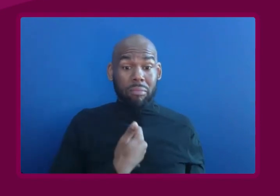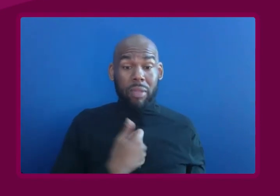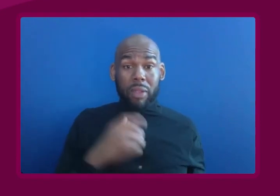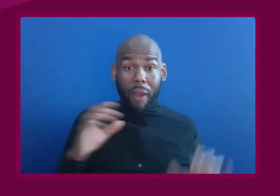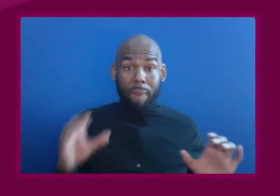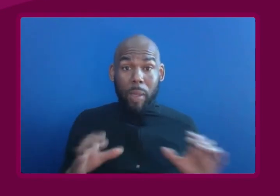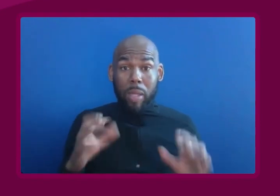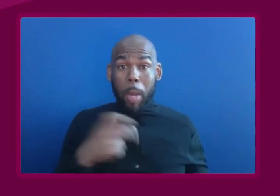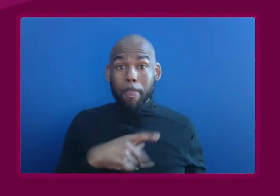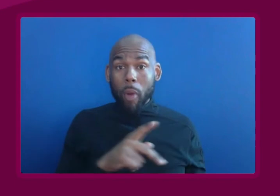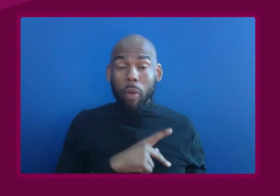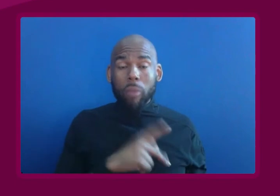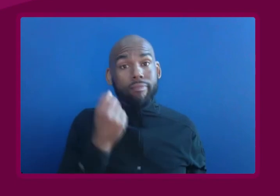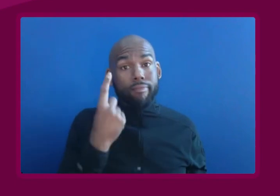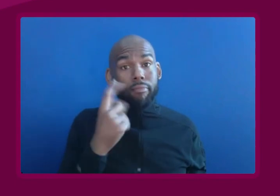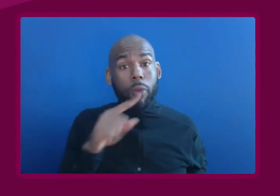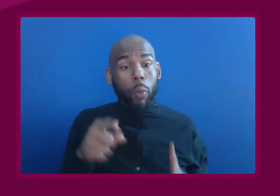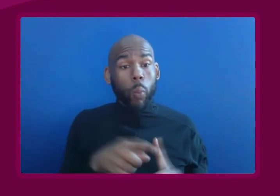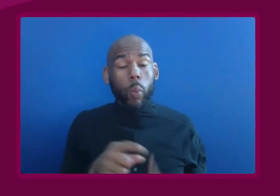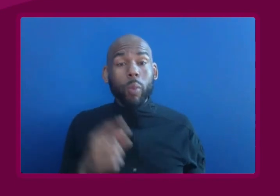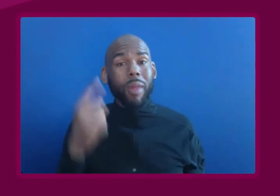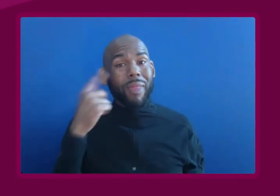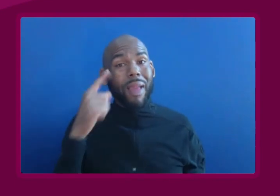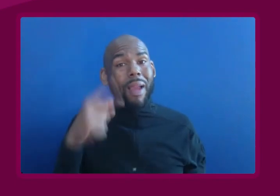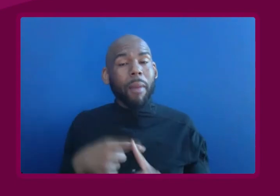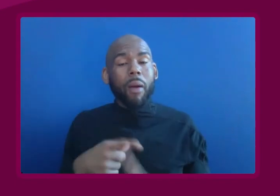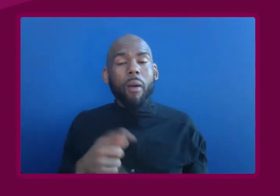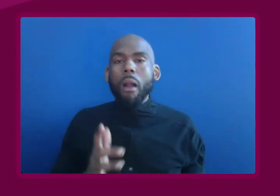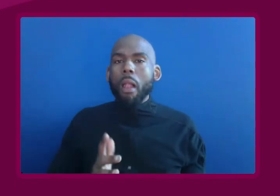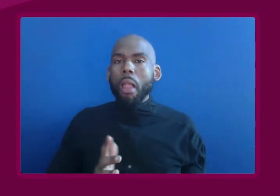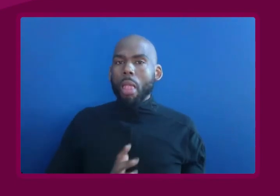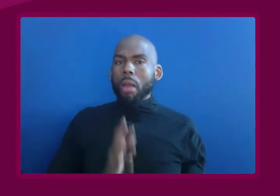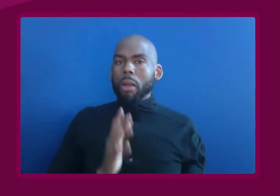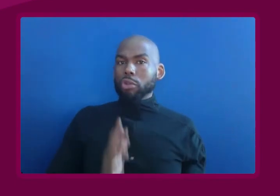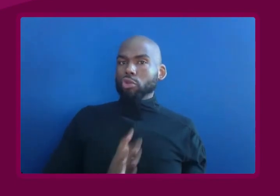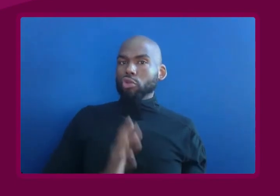Miguel Quiñones: When we think about luxuries, to me, luxury